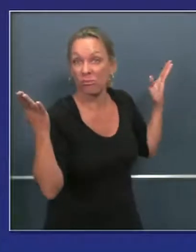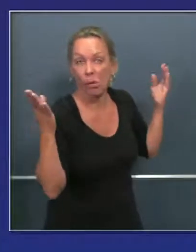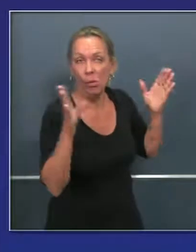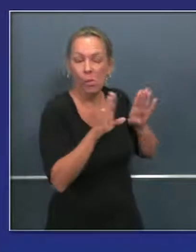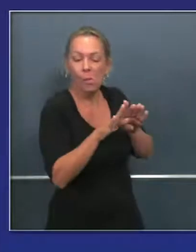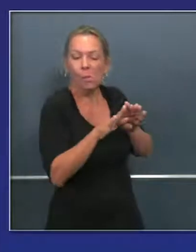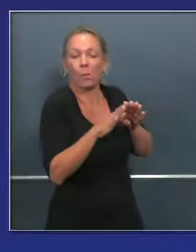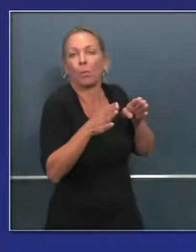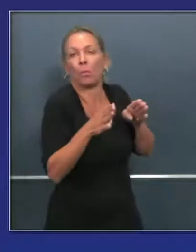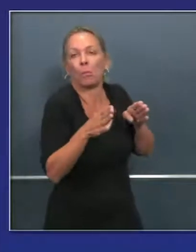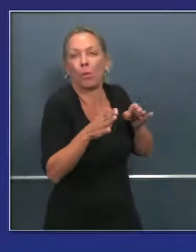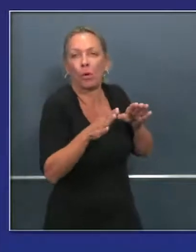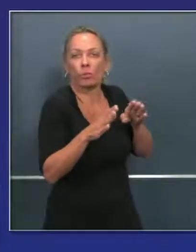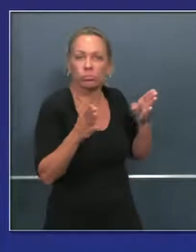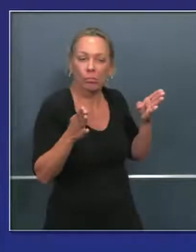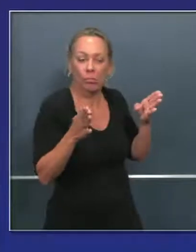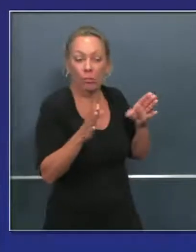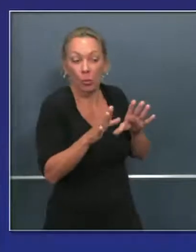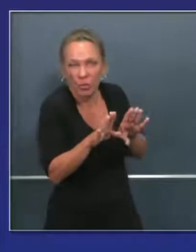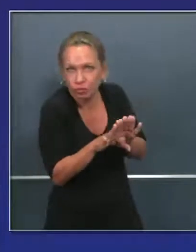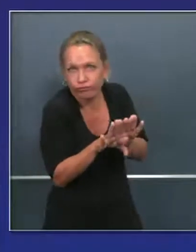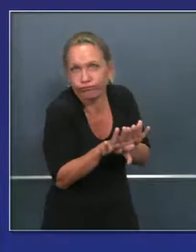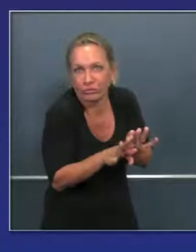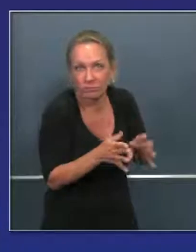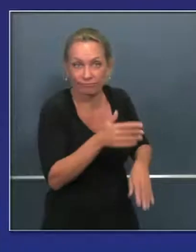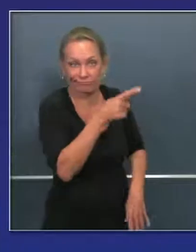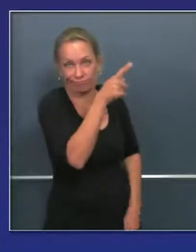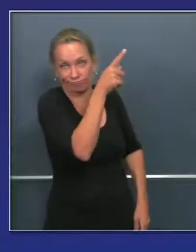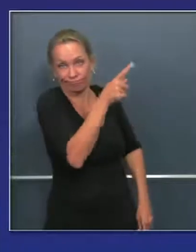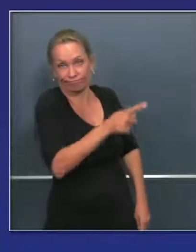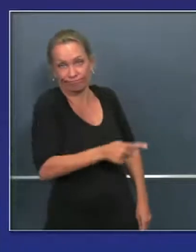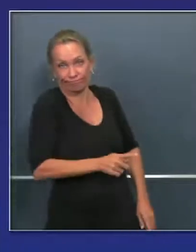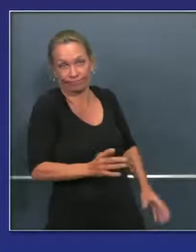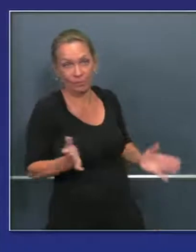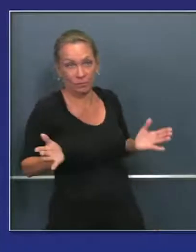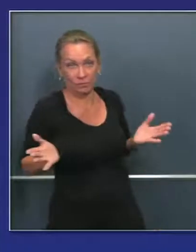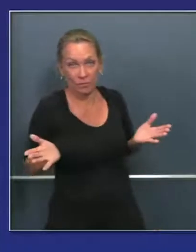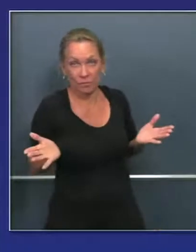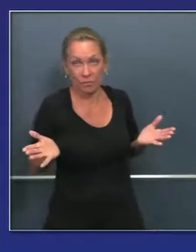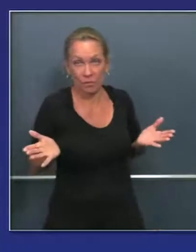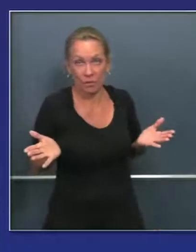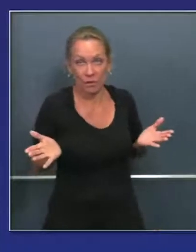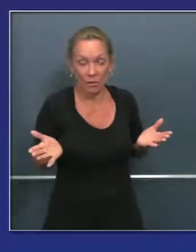want to say that being on the county monitoring list also brings with it additional attention